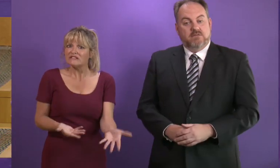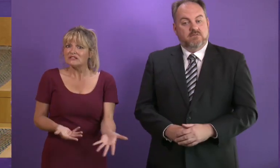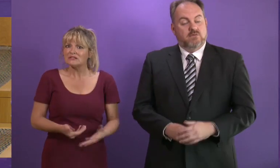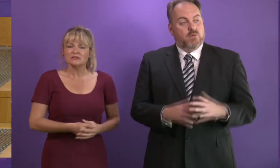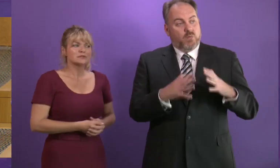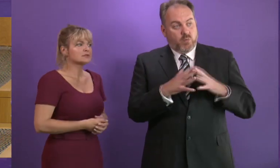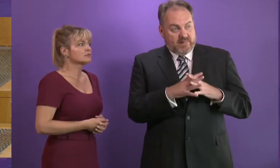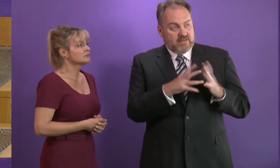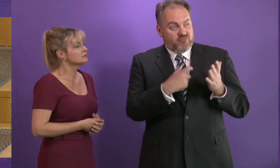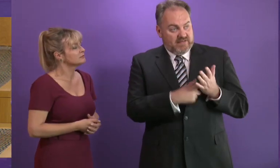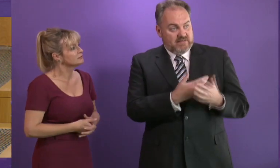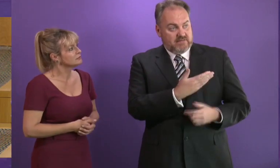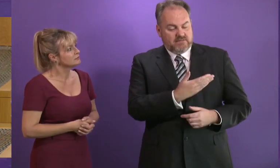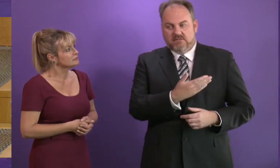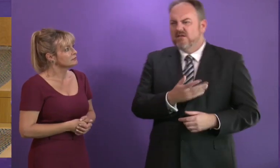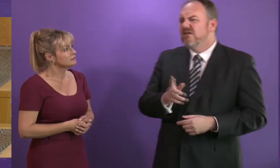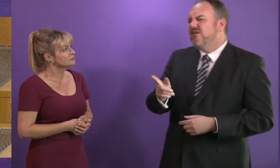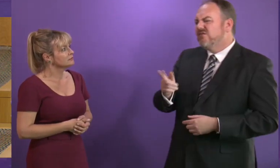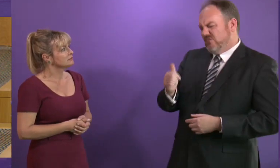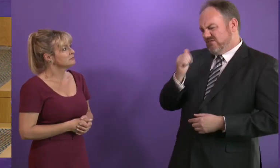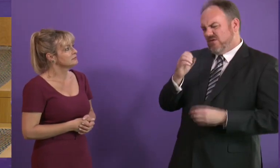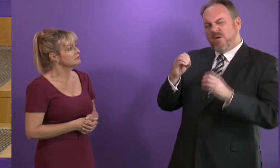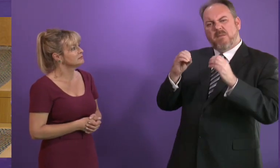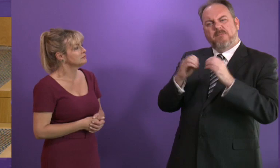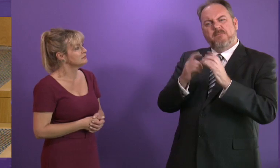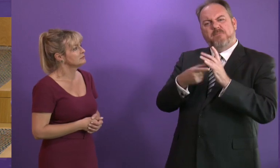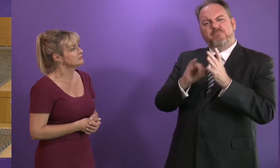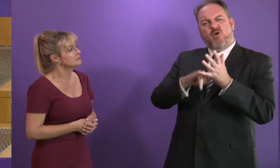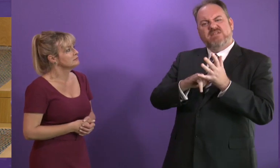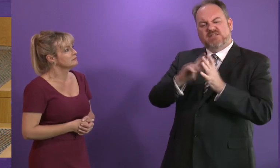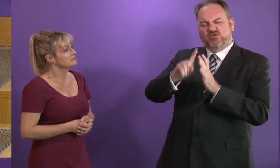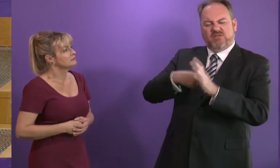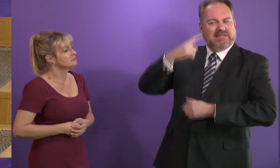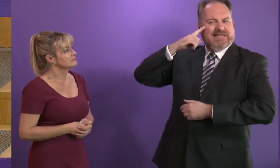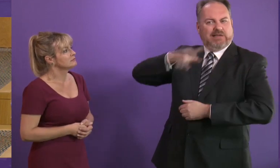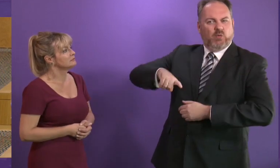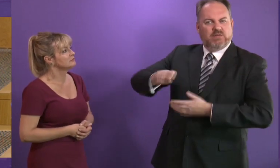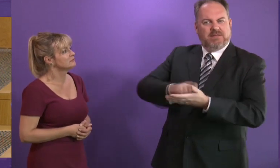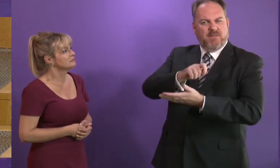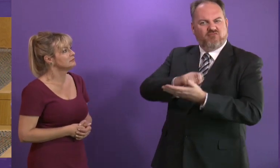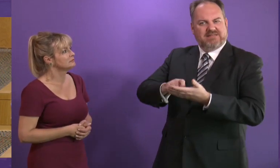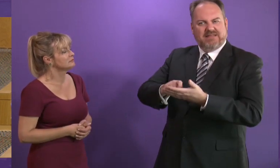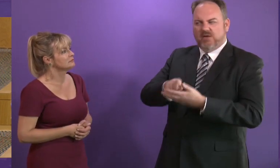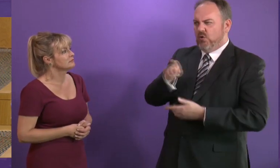When Boris Johnson tramples over parliamentary democracy, the First Minister is outraged;